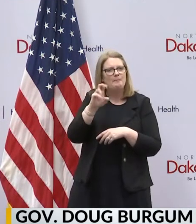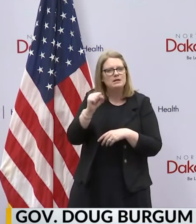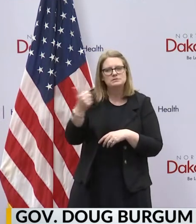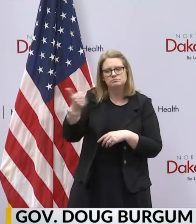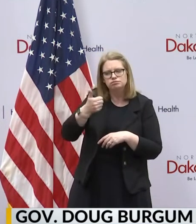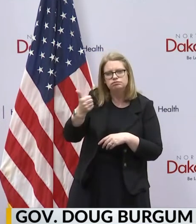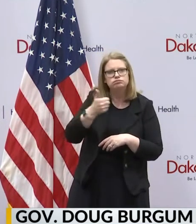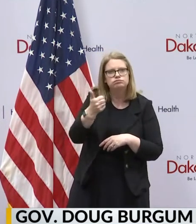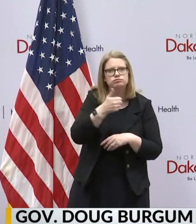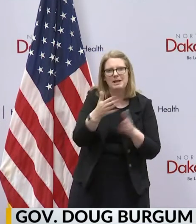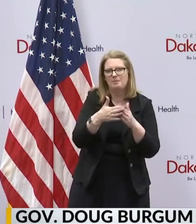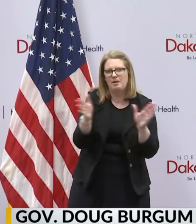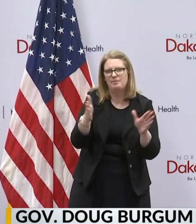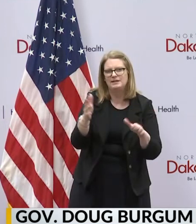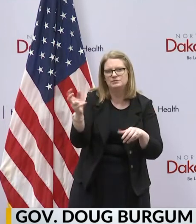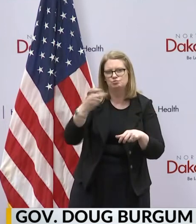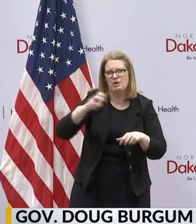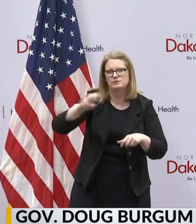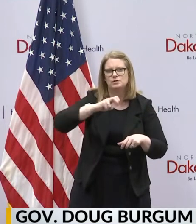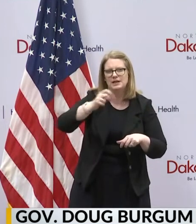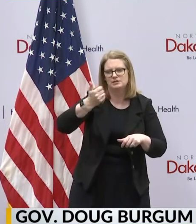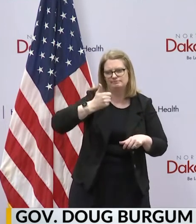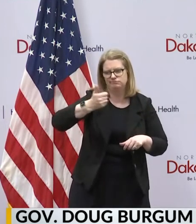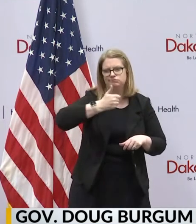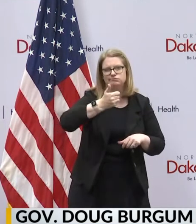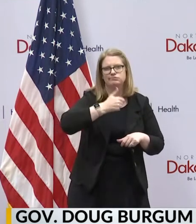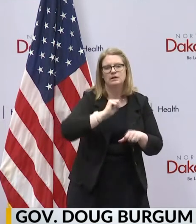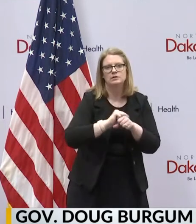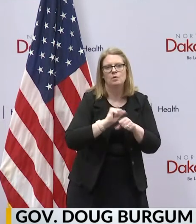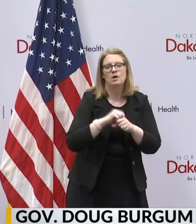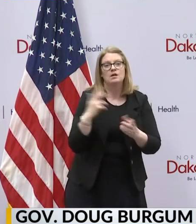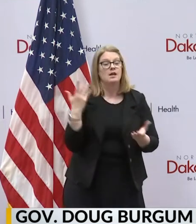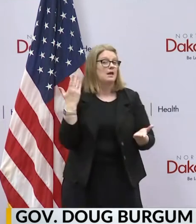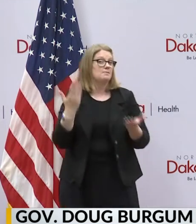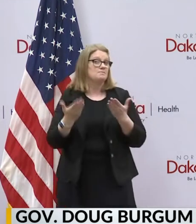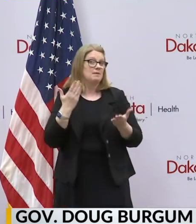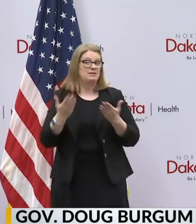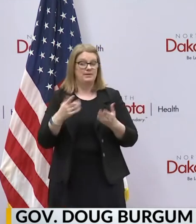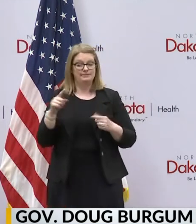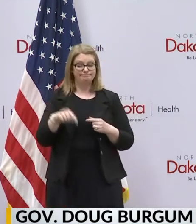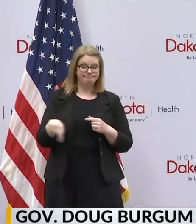PUBLIC TRANSPORTATION OR THEY SHARE TRANSPORTATION WHEN THEY'RE COMMUTING TO THEIR WORK.